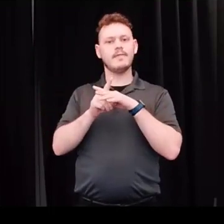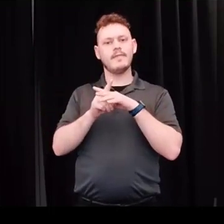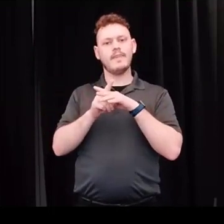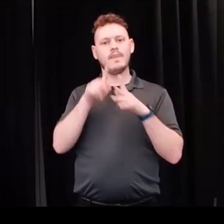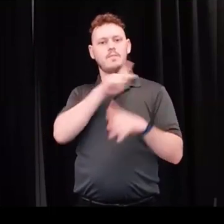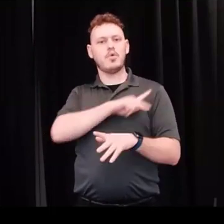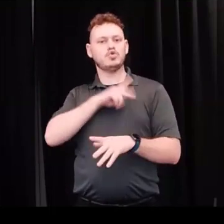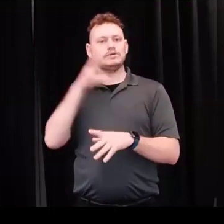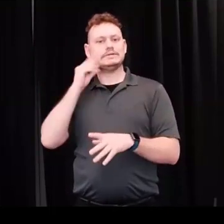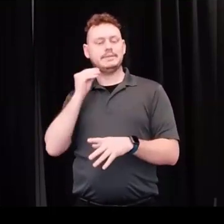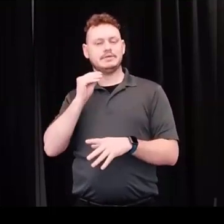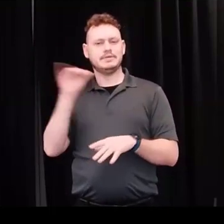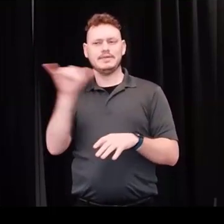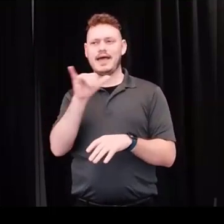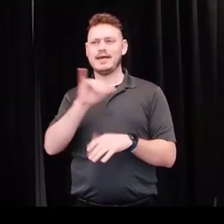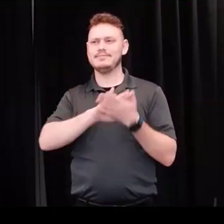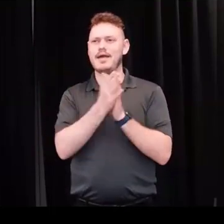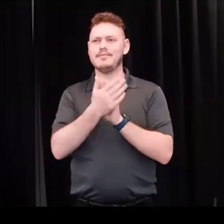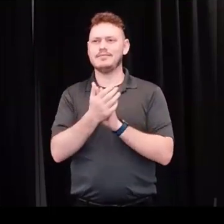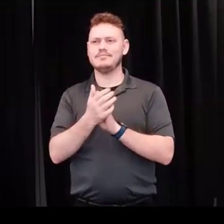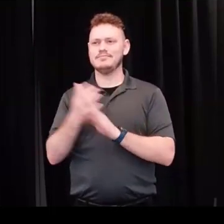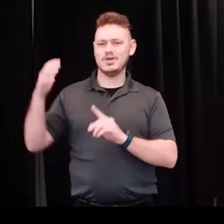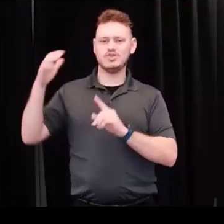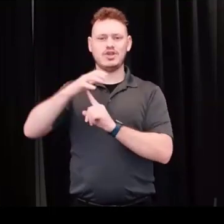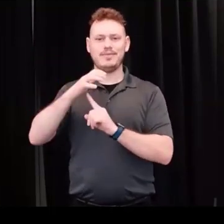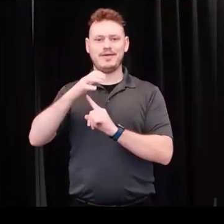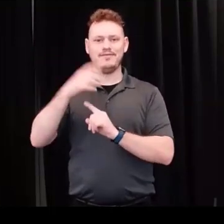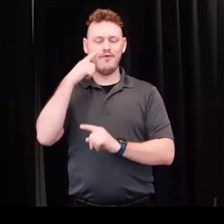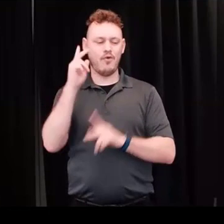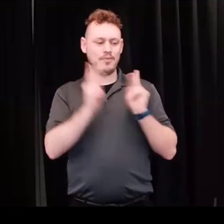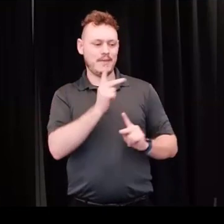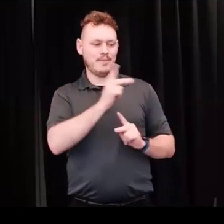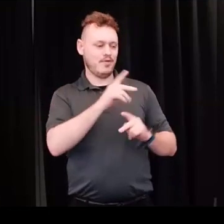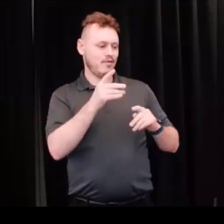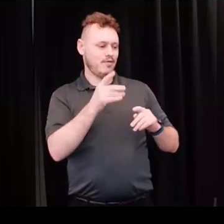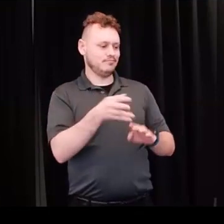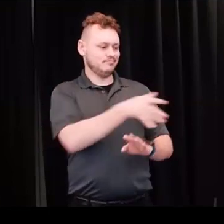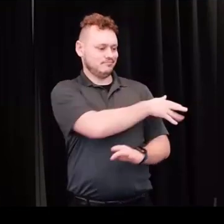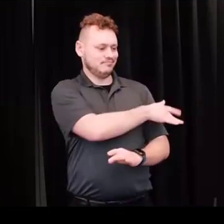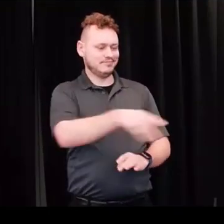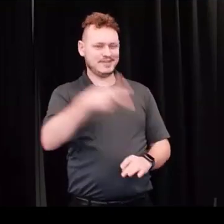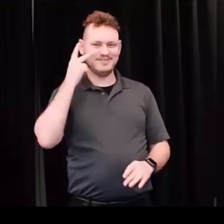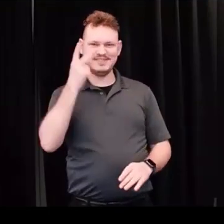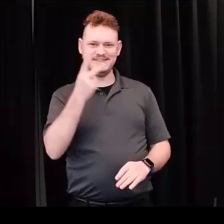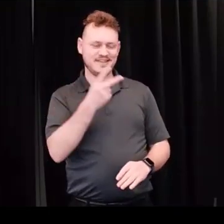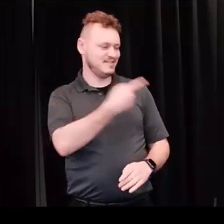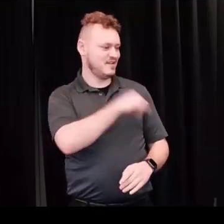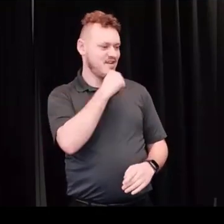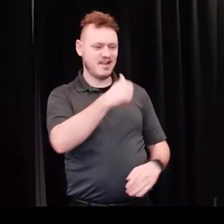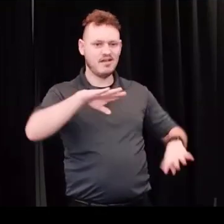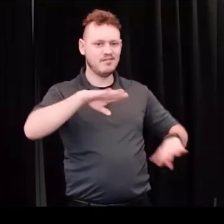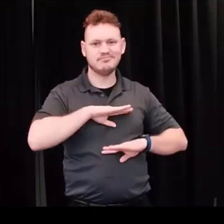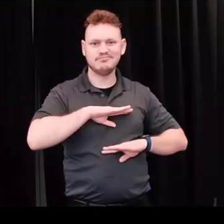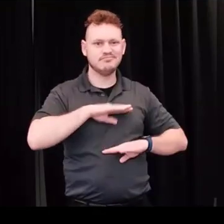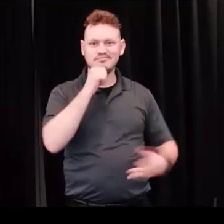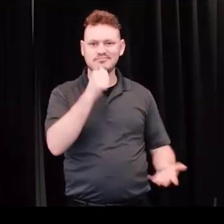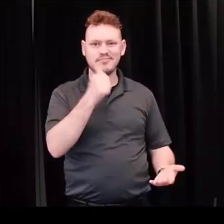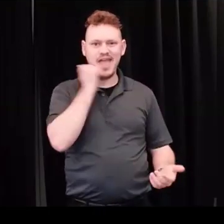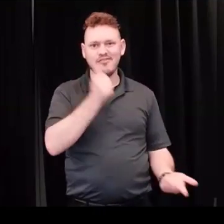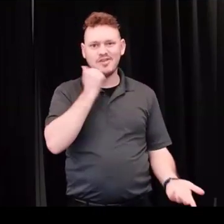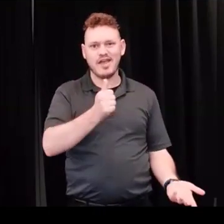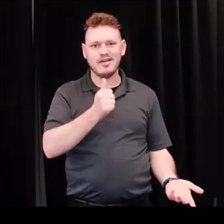becoming, you know, a champion for the people that you have seen not get what they need every day.